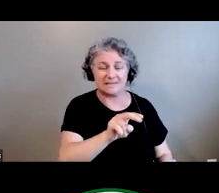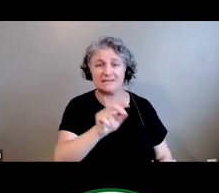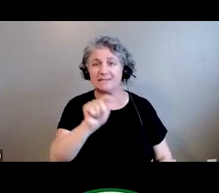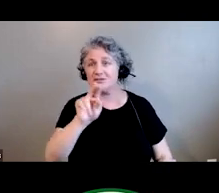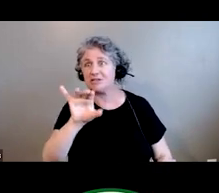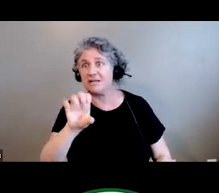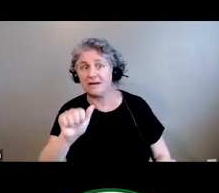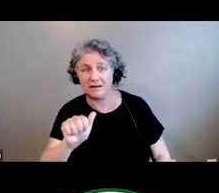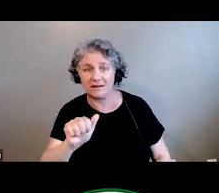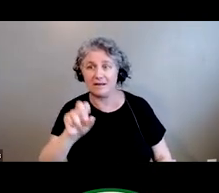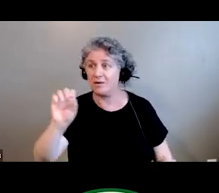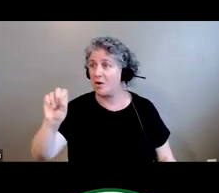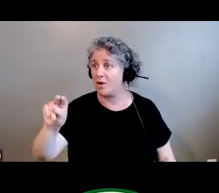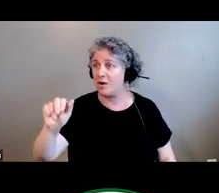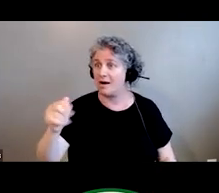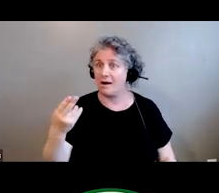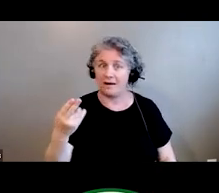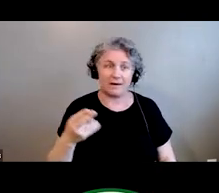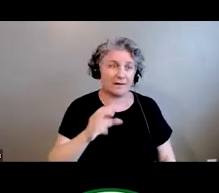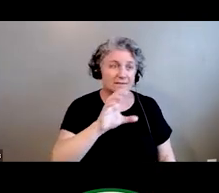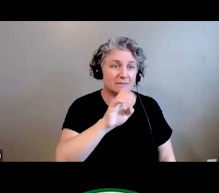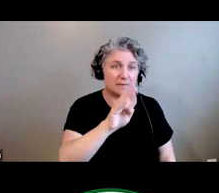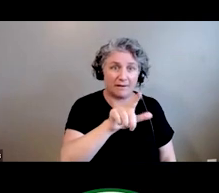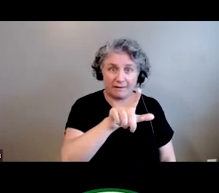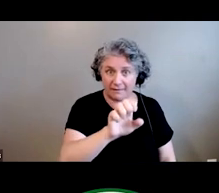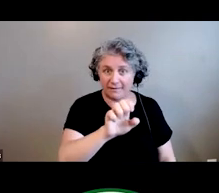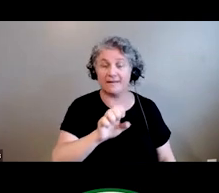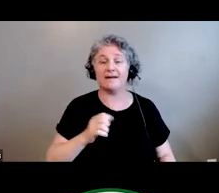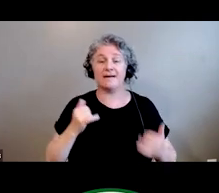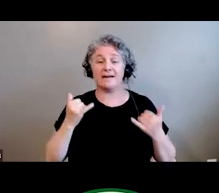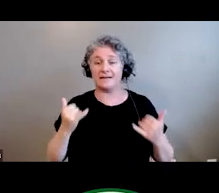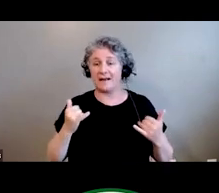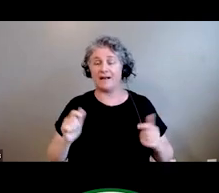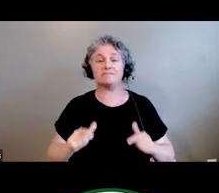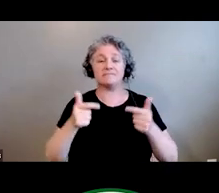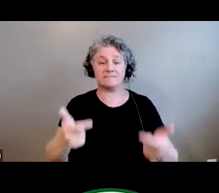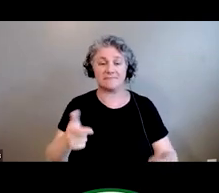recap our top 10 takeaways and we'll touch on a lot of the things that we discussed in our chat here today.